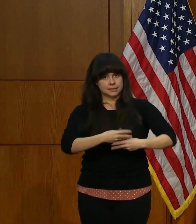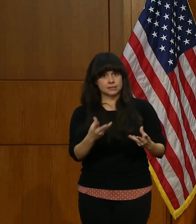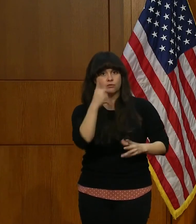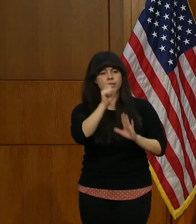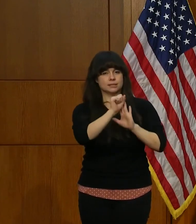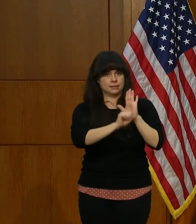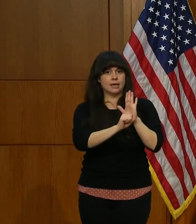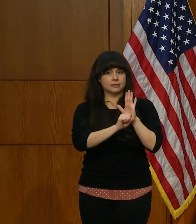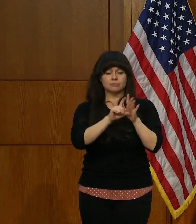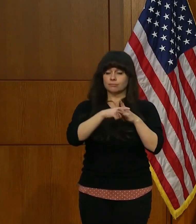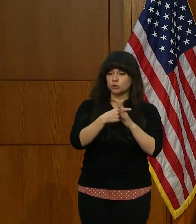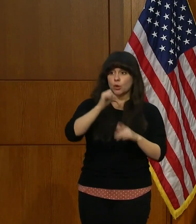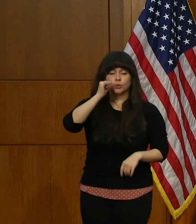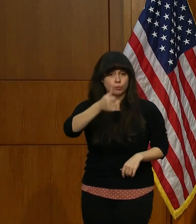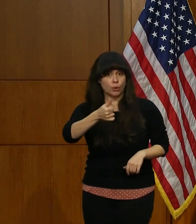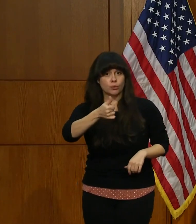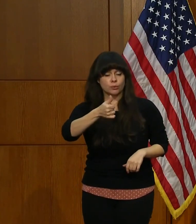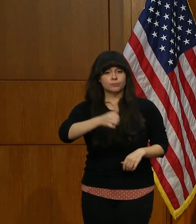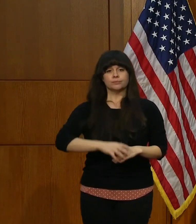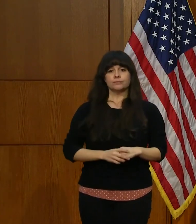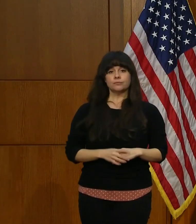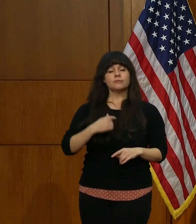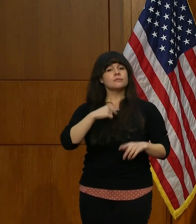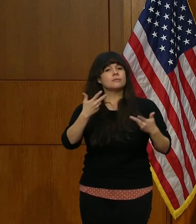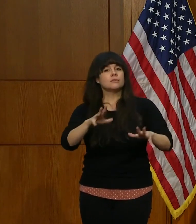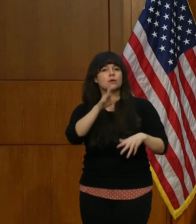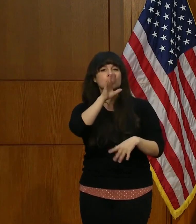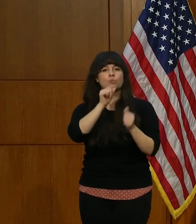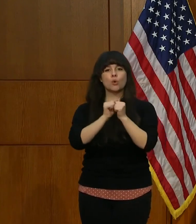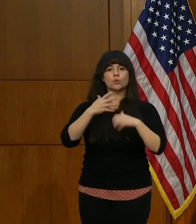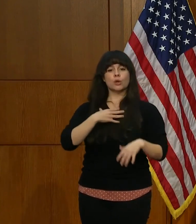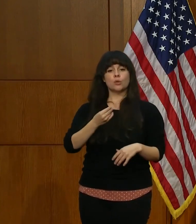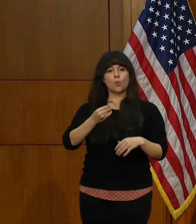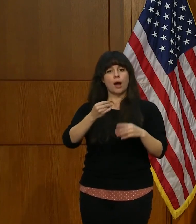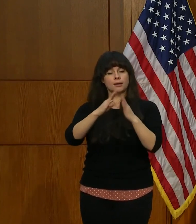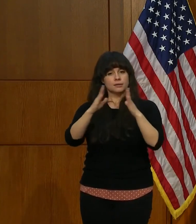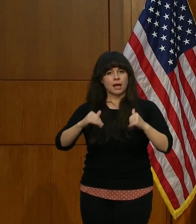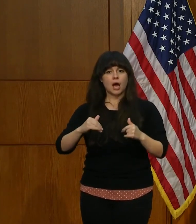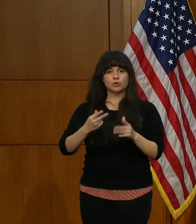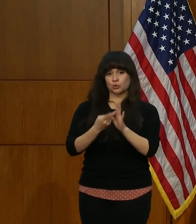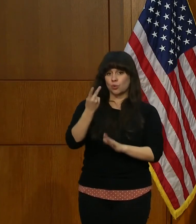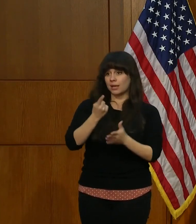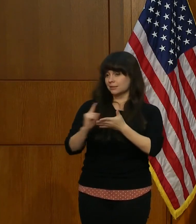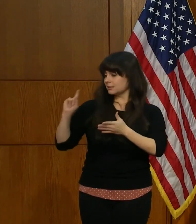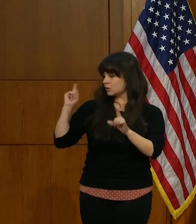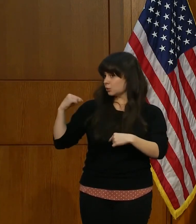ARE DOING TO EXPAND SUPPLY AVAILABLE TO STATES LITERALLY